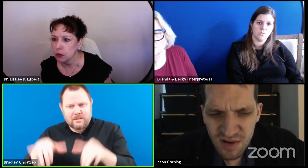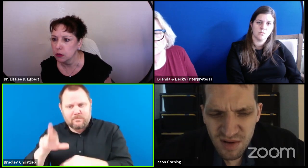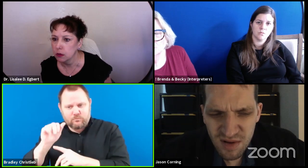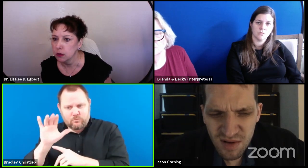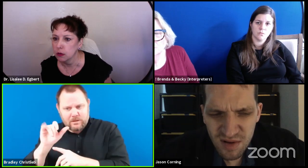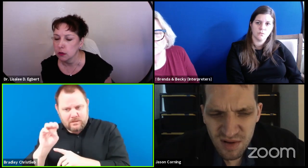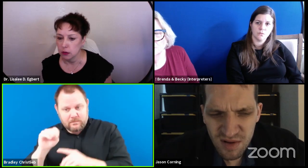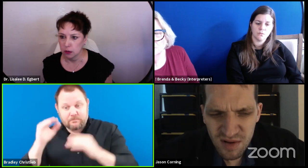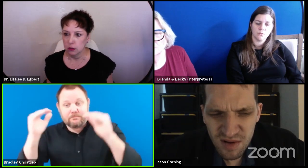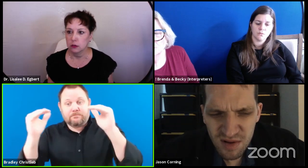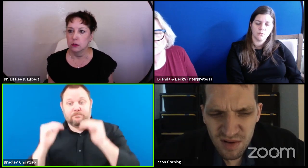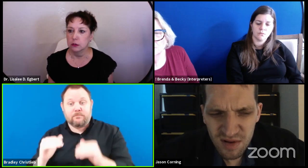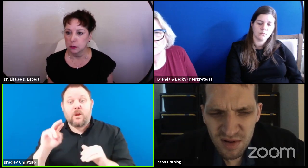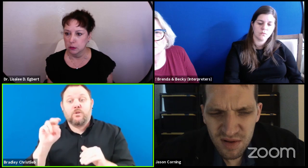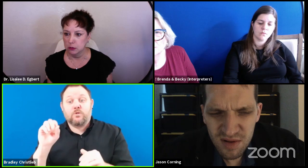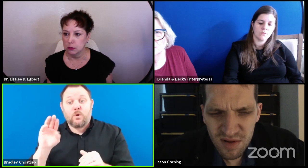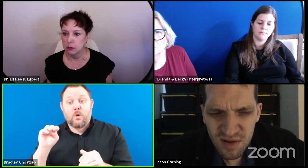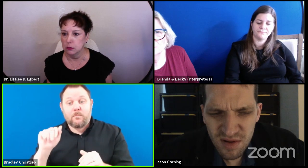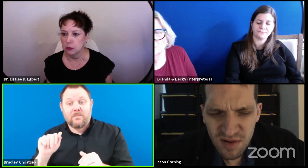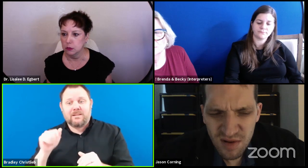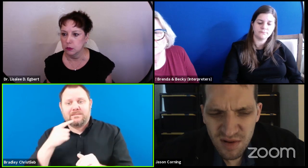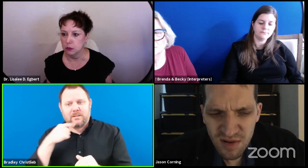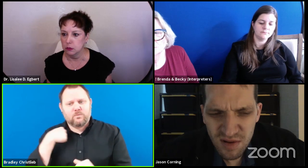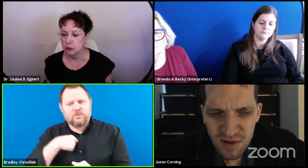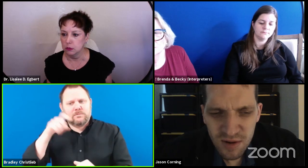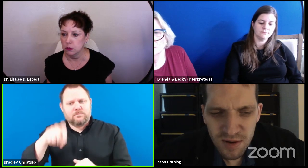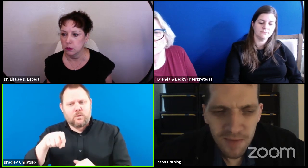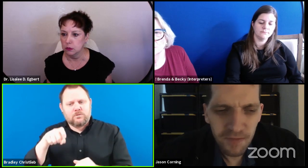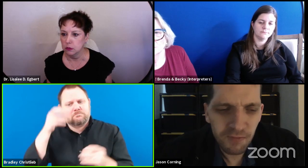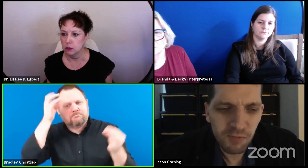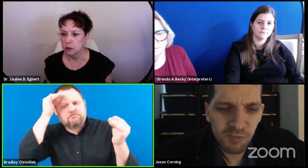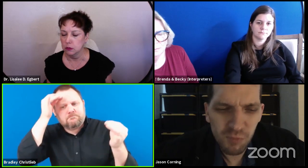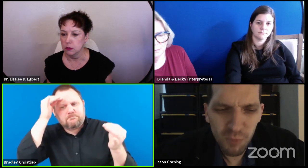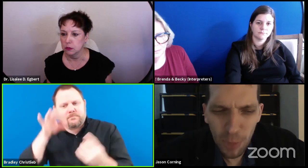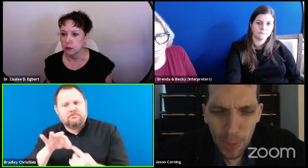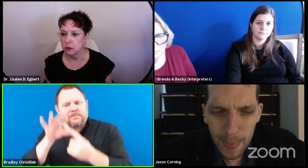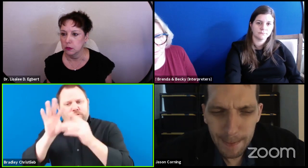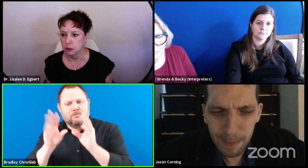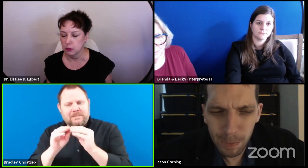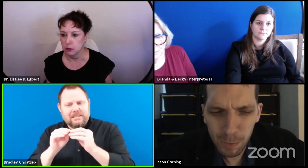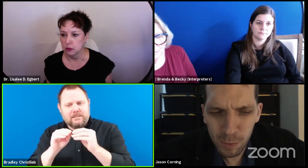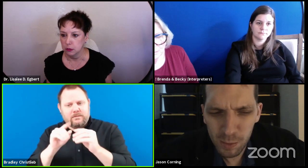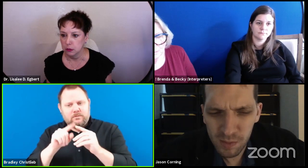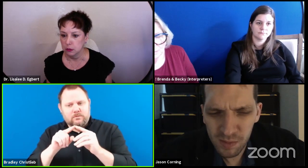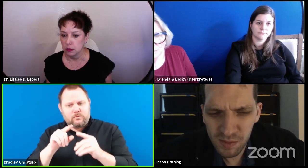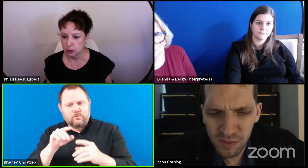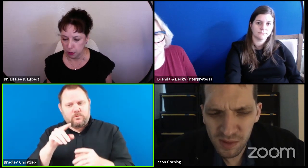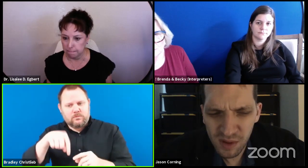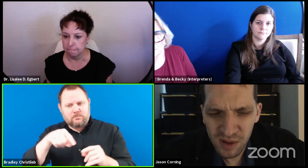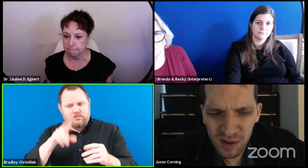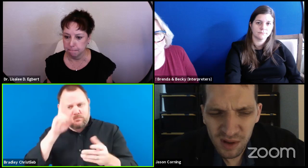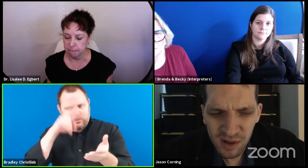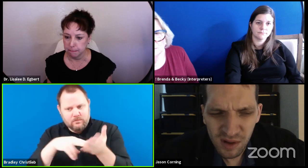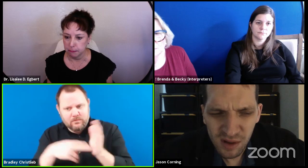Okay.